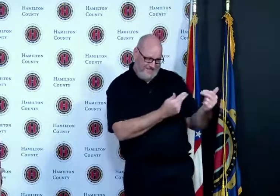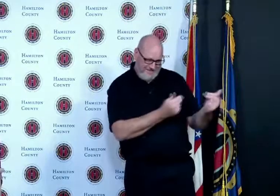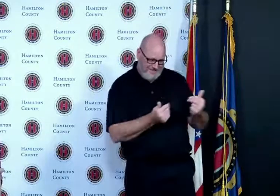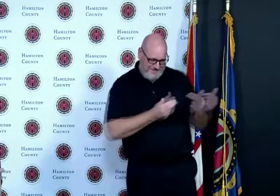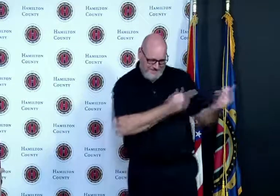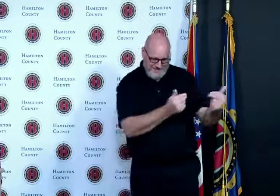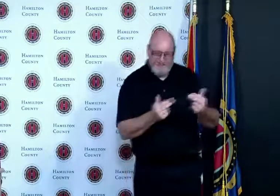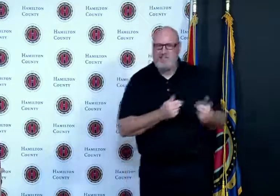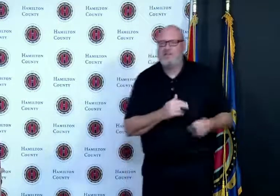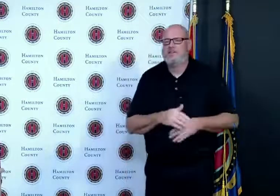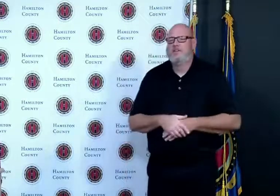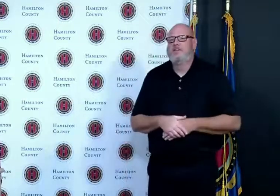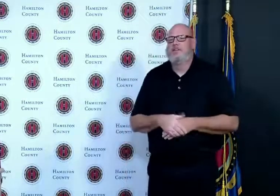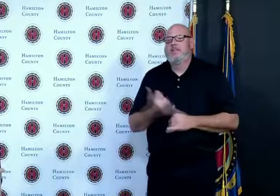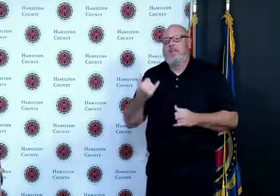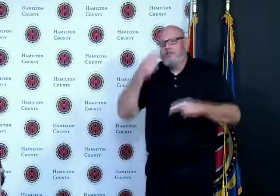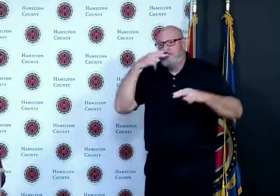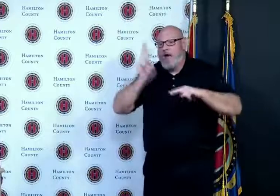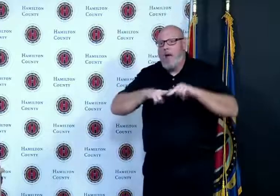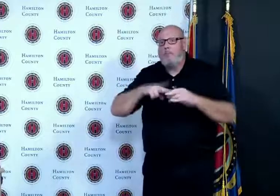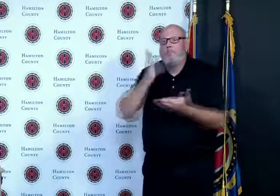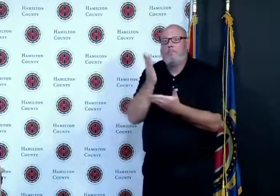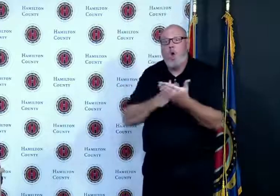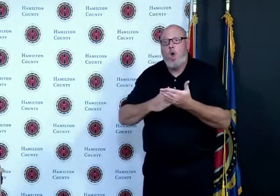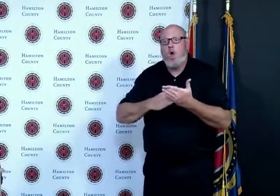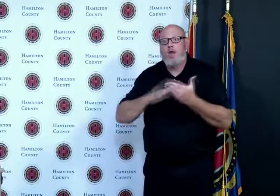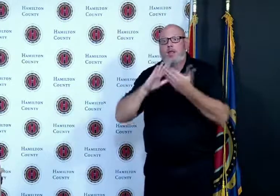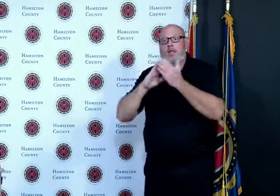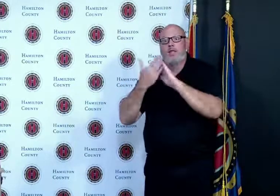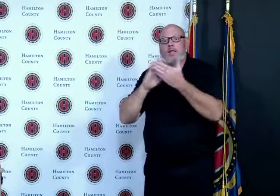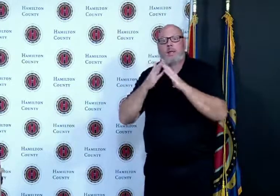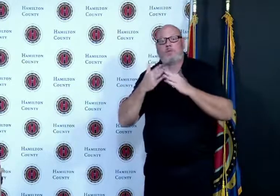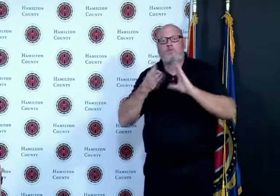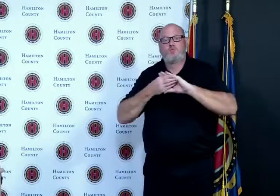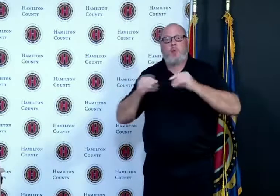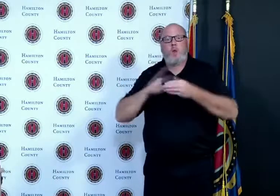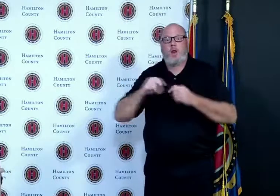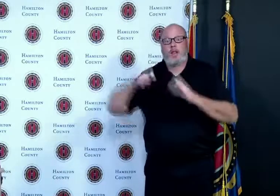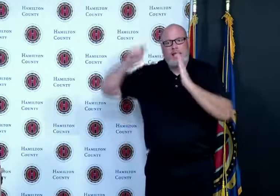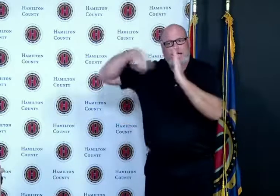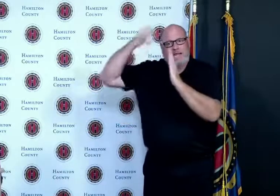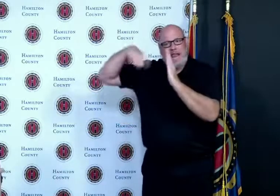that have gotten vaccinated what the experience was and what it meant to get that vaccine so